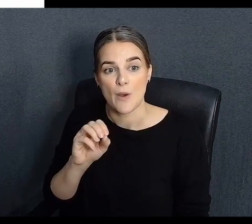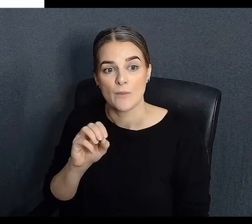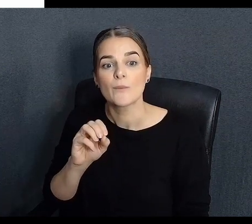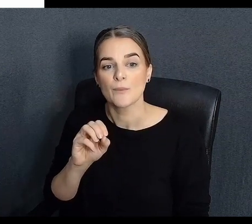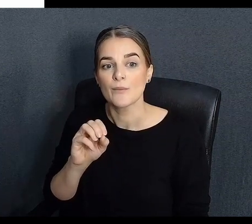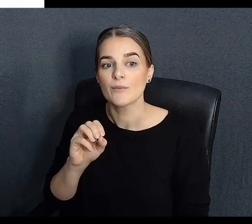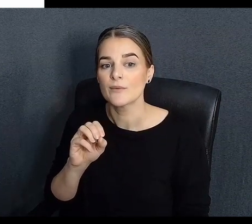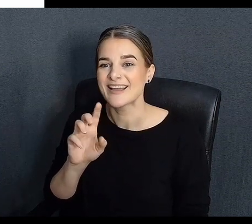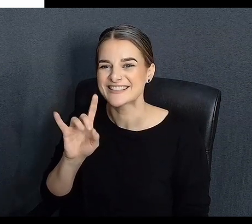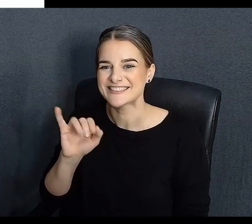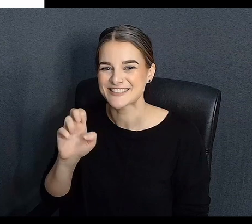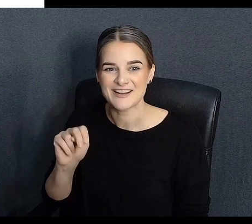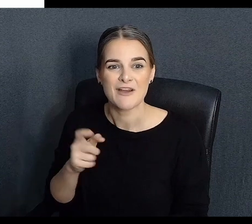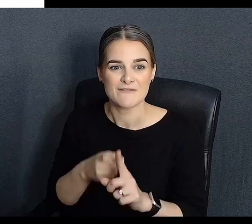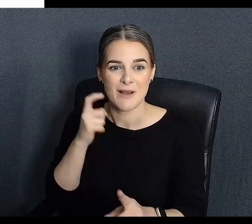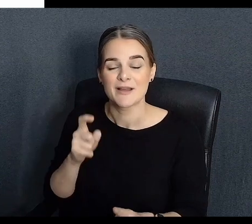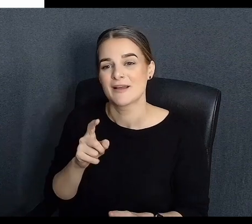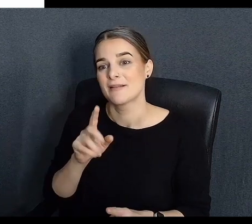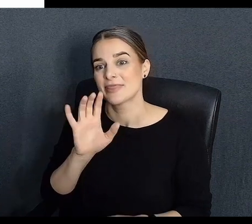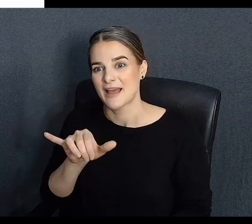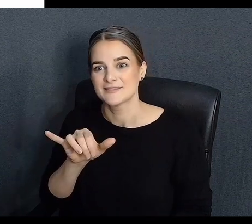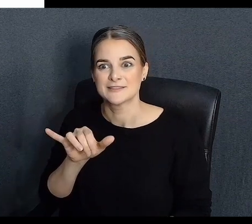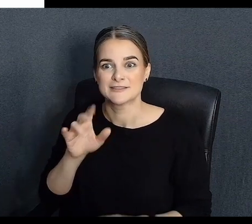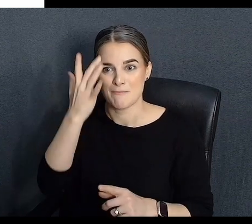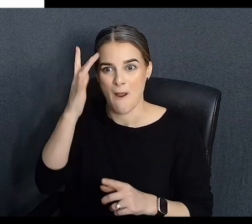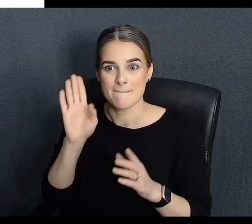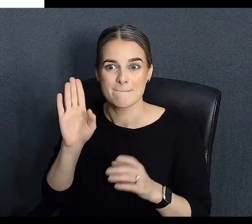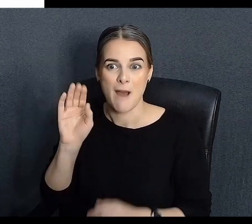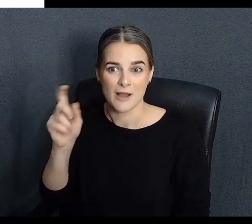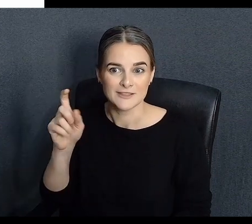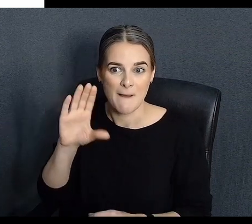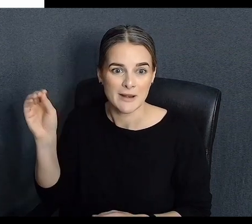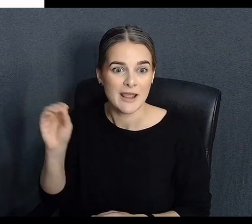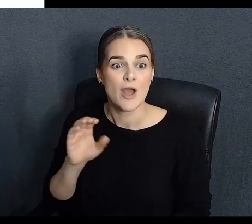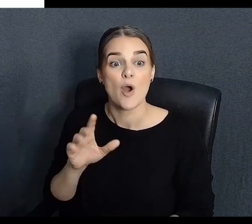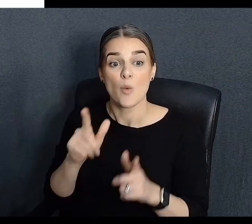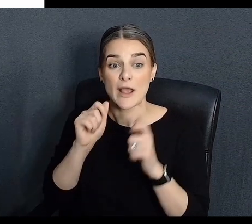To Me Technologies and Smartbox. The Quick Talker Freestyle is from the company Ablenet.